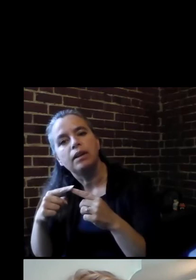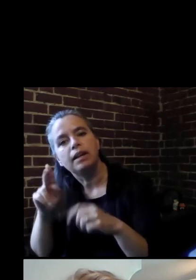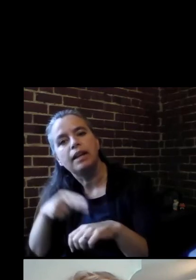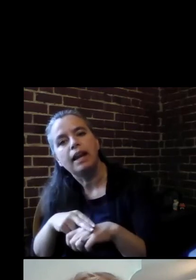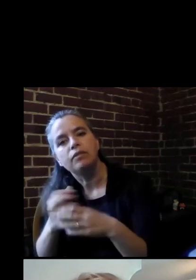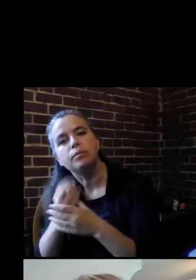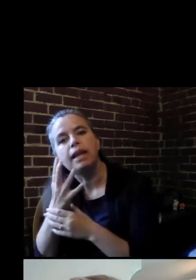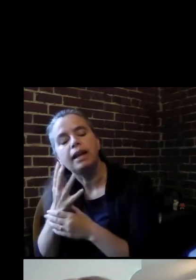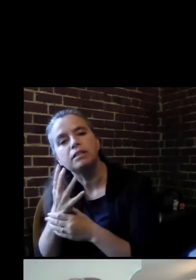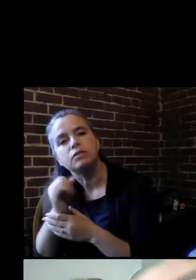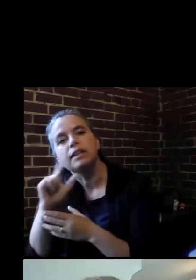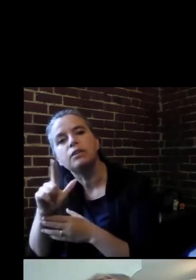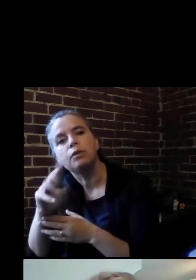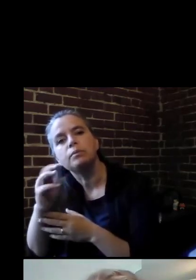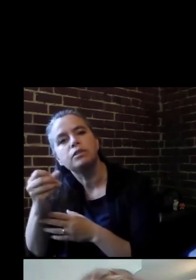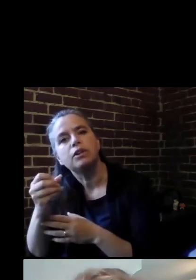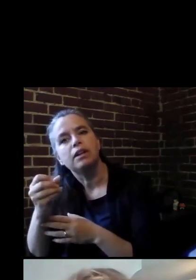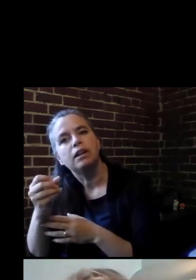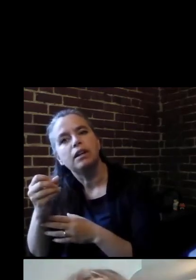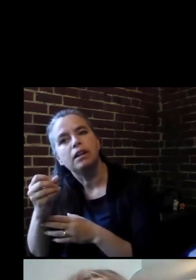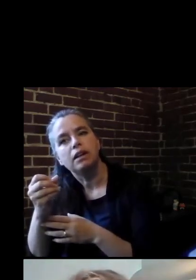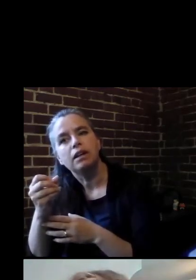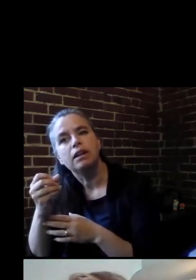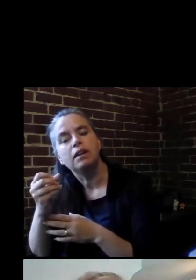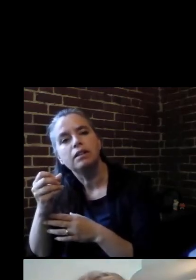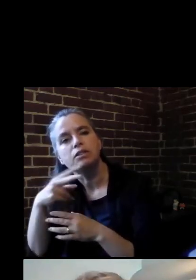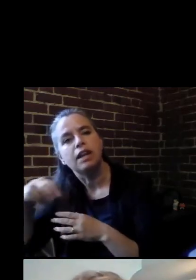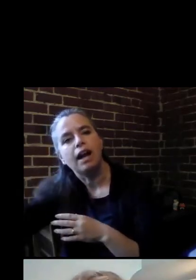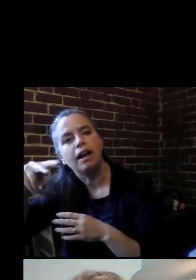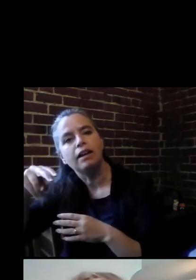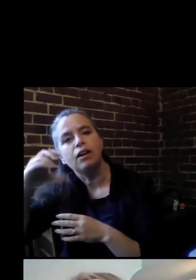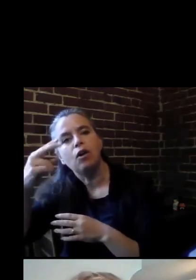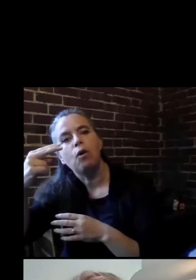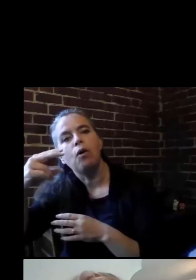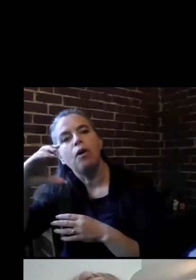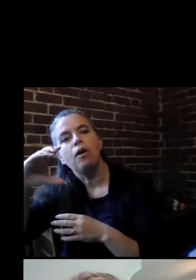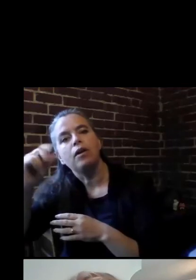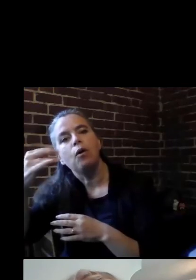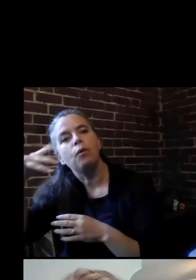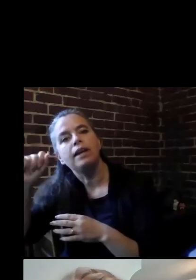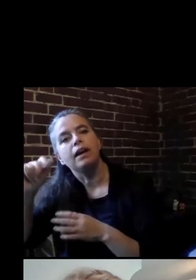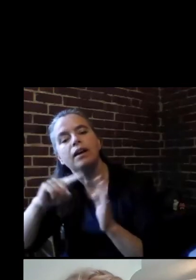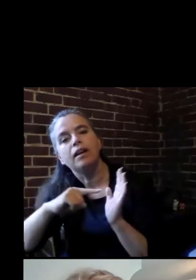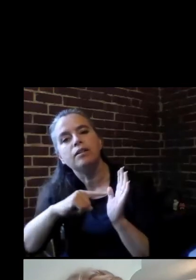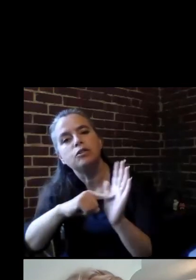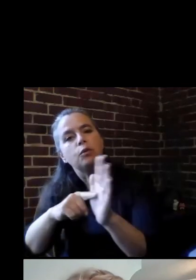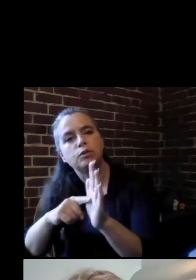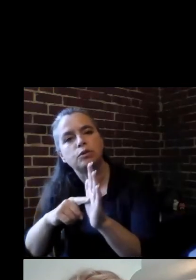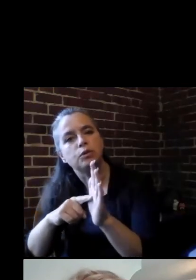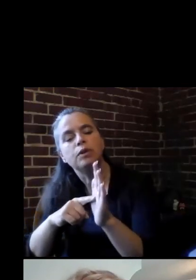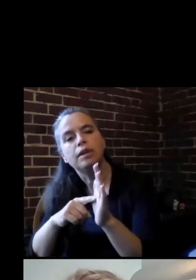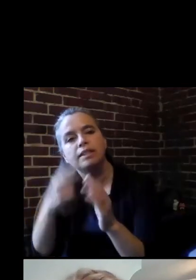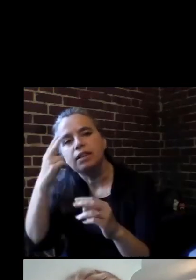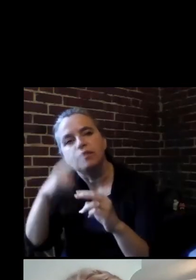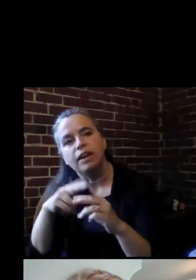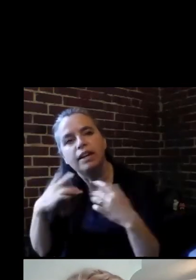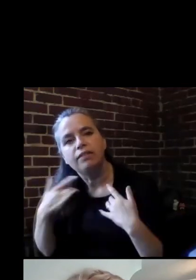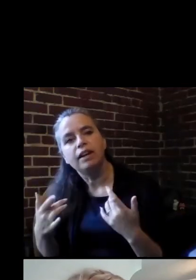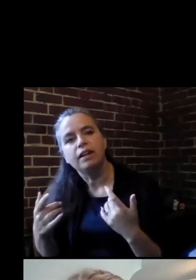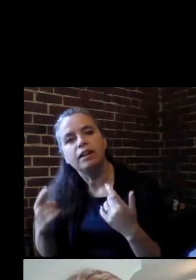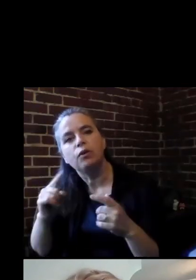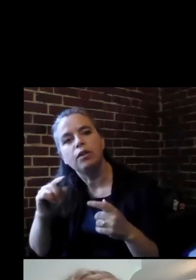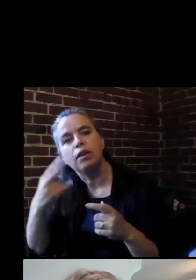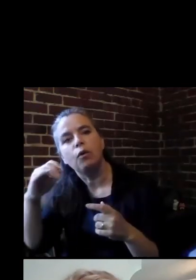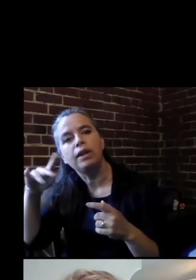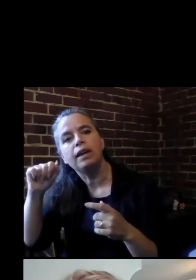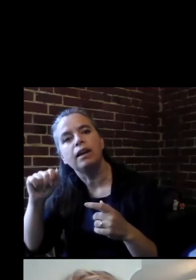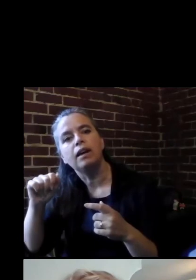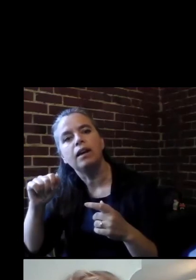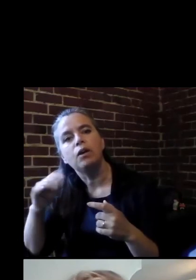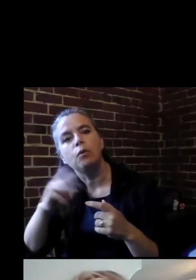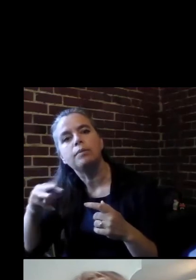And she takes, I think a hike all around Cahokia, and points them all out the for you. That's a fun event. If you are interested, see the Cahokia website and events page for more details.